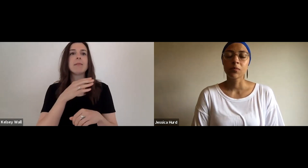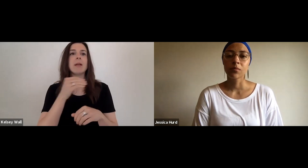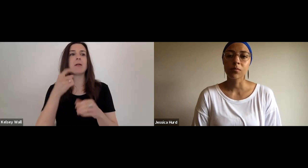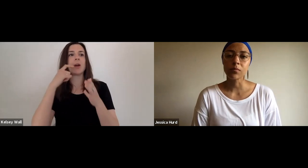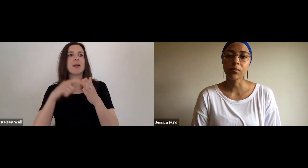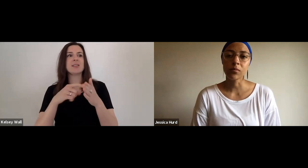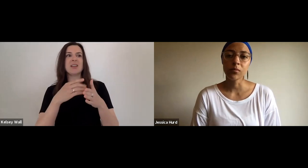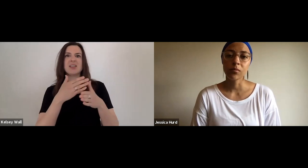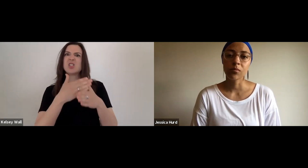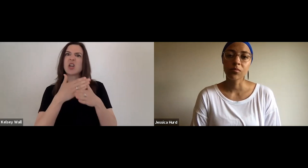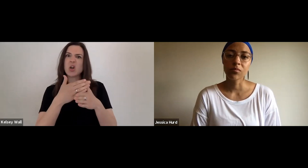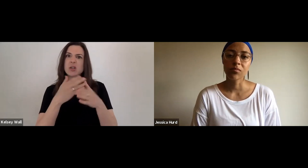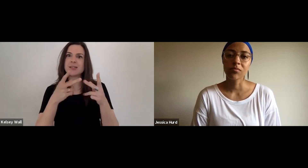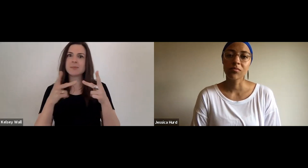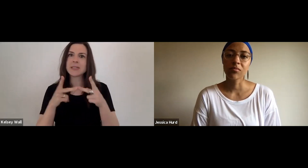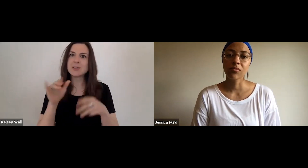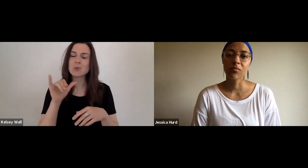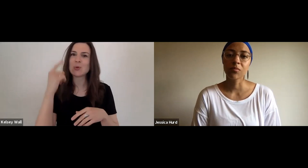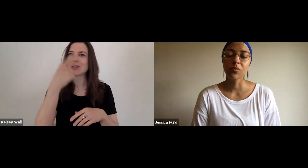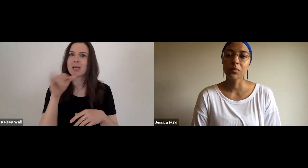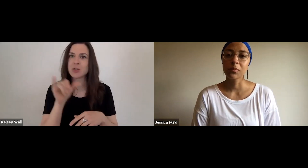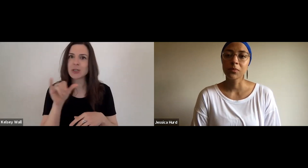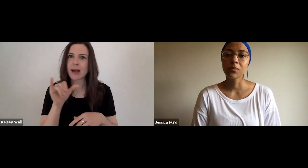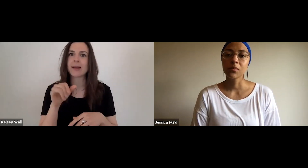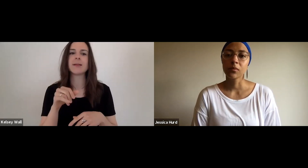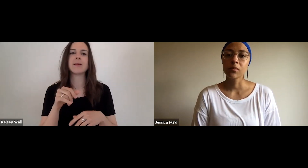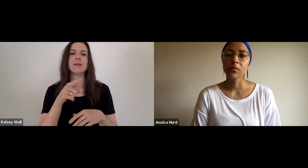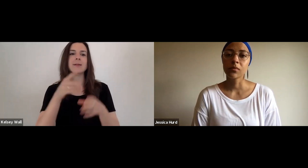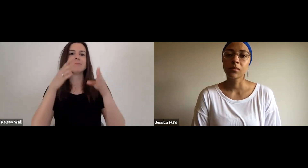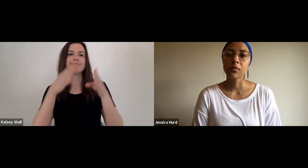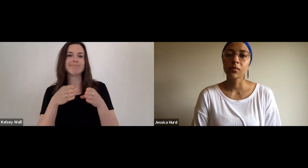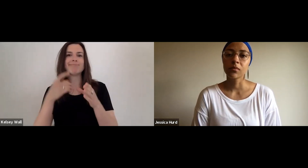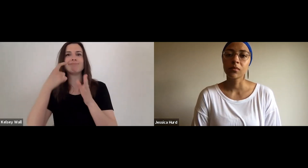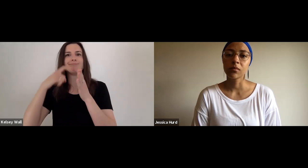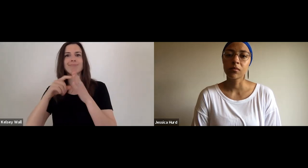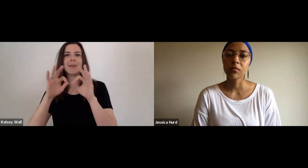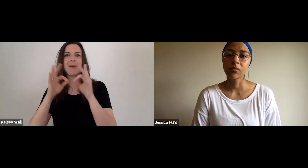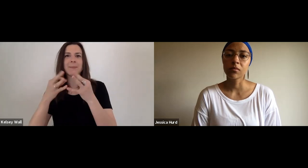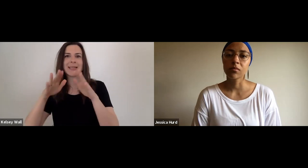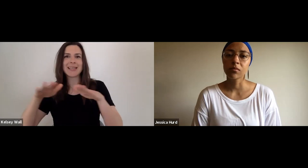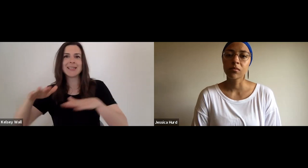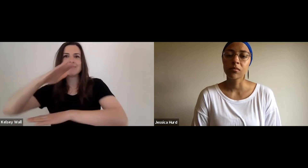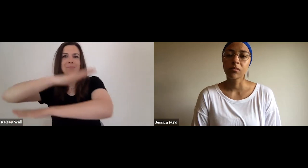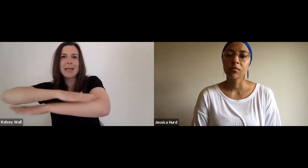and that we work in, have changed and how we're now sharing those spaces in ways we never did before.